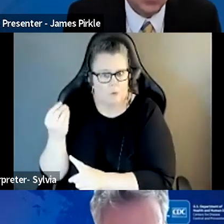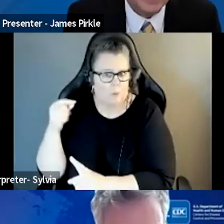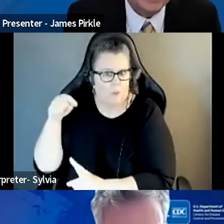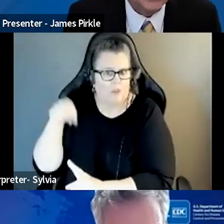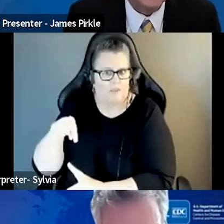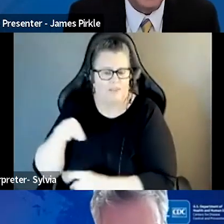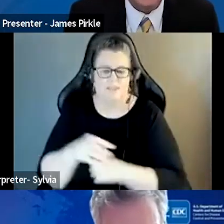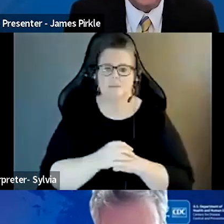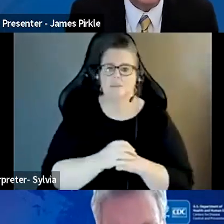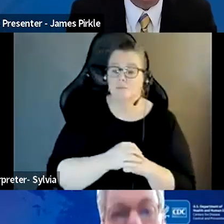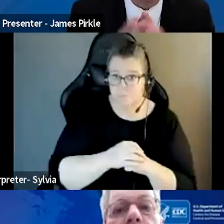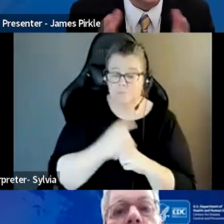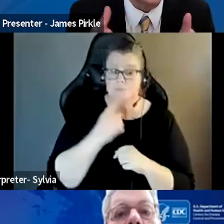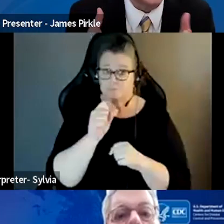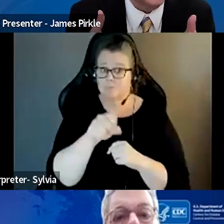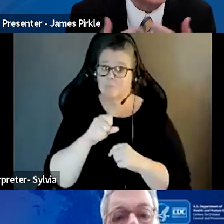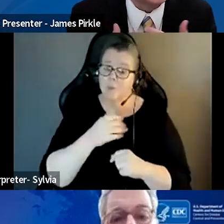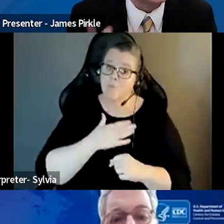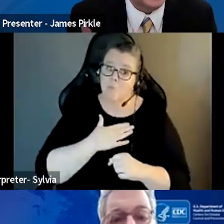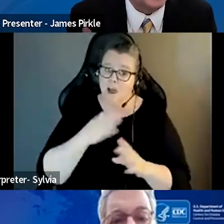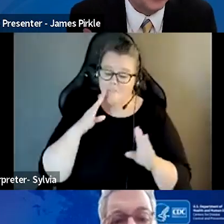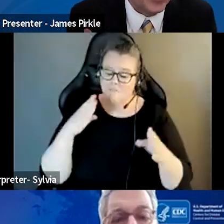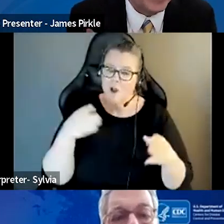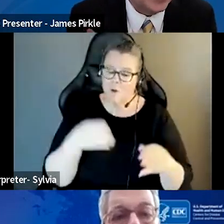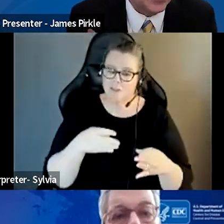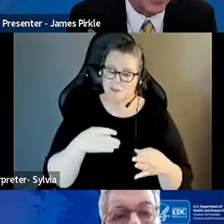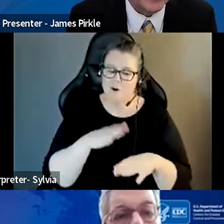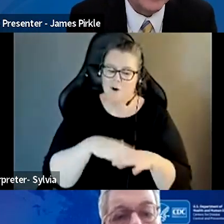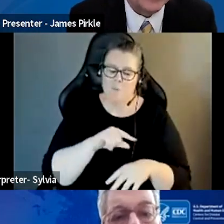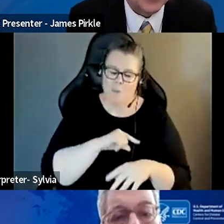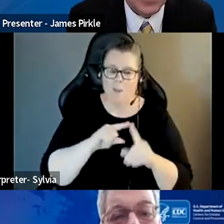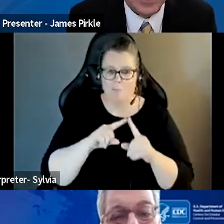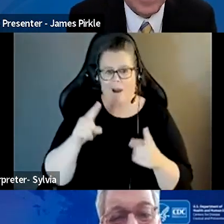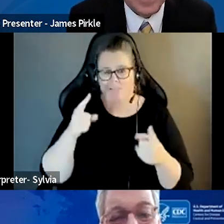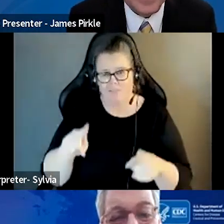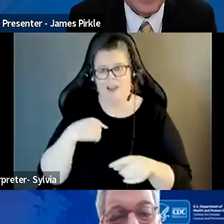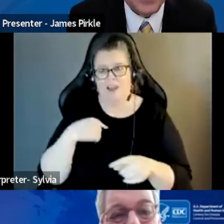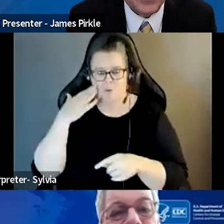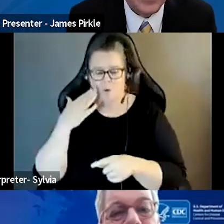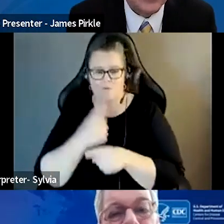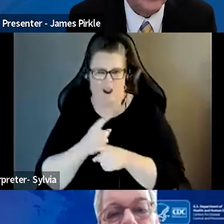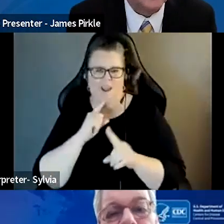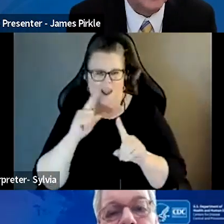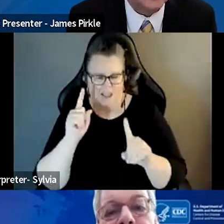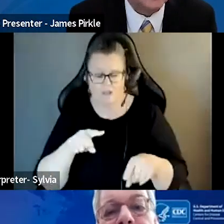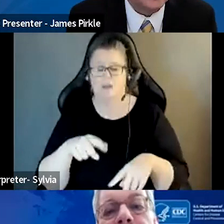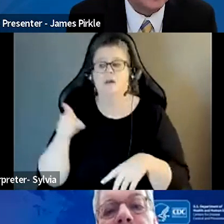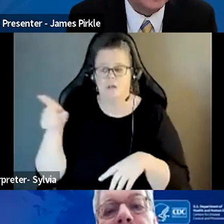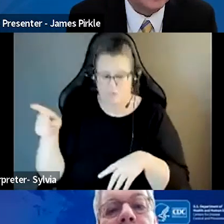Right. So yes, my focus really is on the quality. I just happen to know the answer to that question so that I can tell you that there's a huge emphasis at CDC